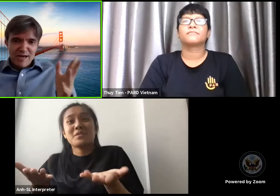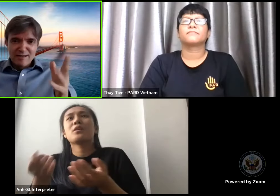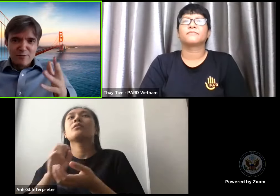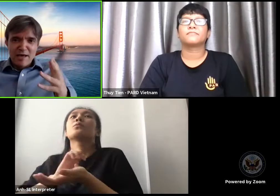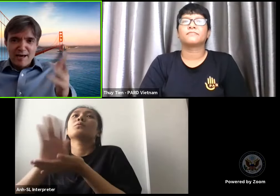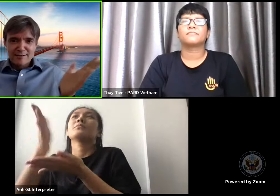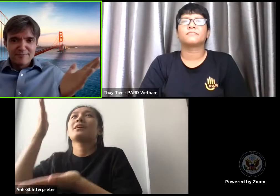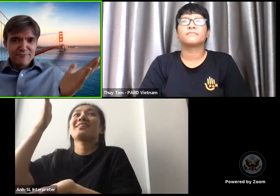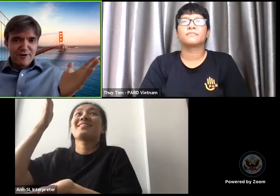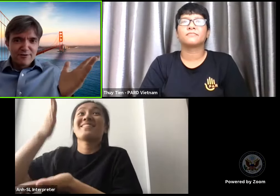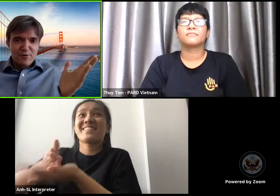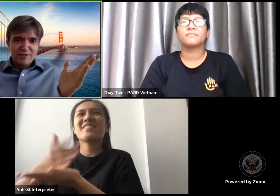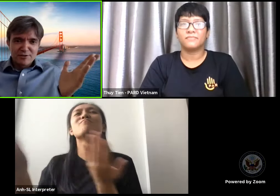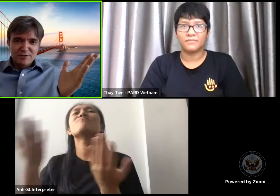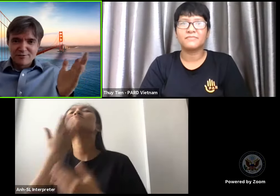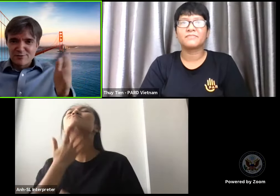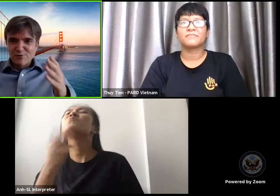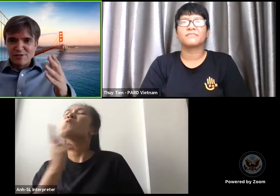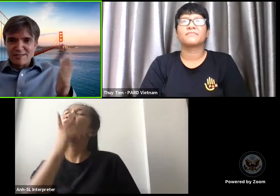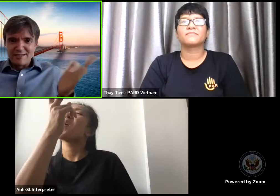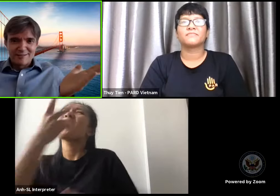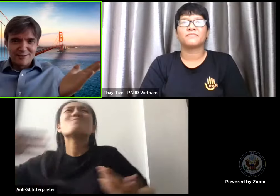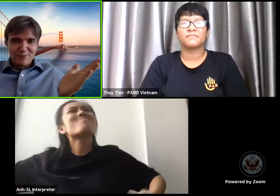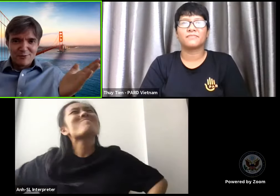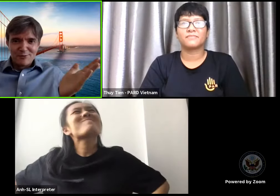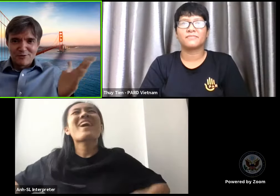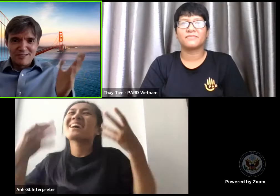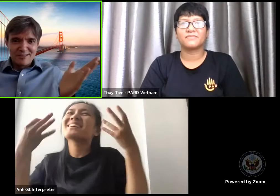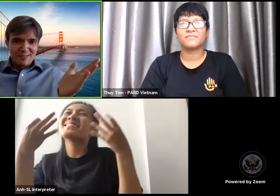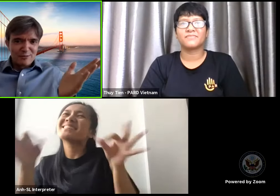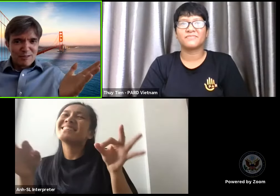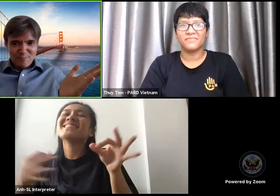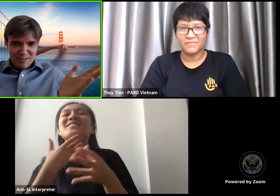and I want to ask some fun questions so we can get to know Tien a little bit better.